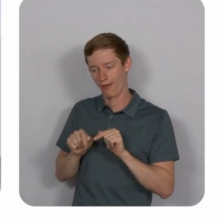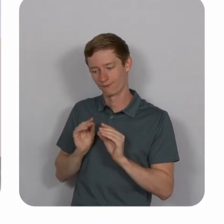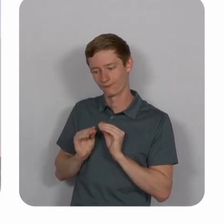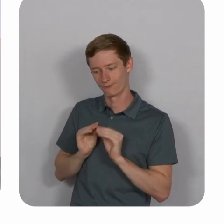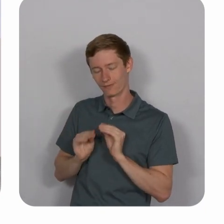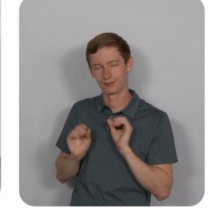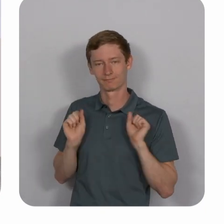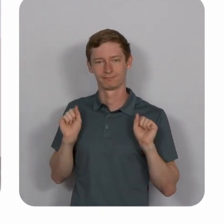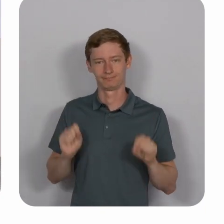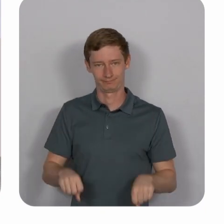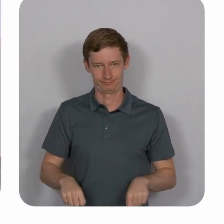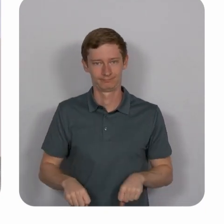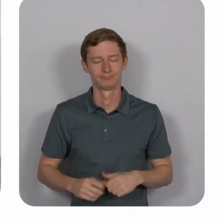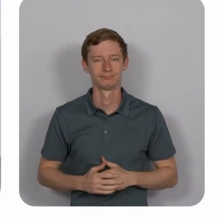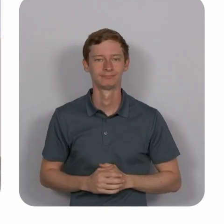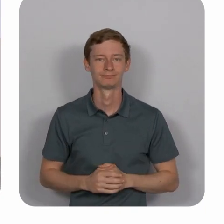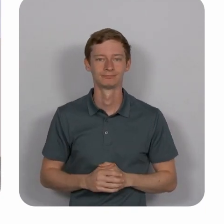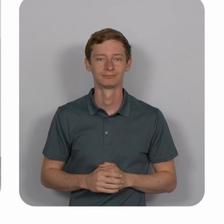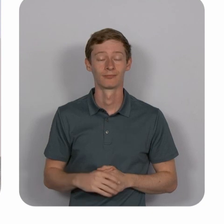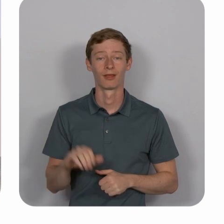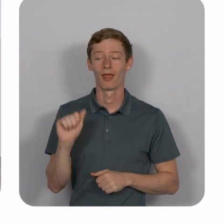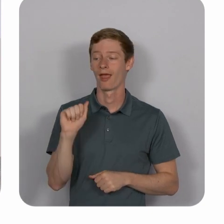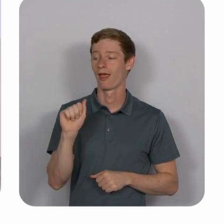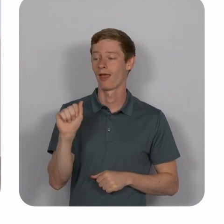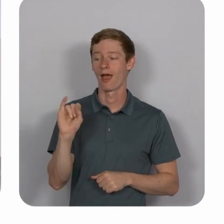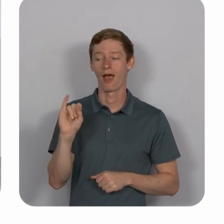This AI studio helped us